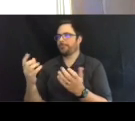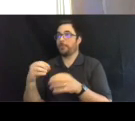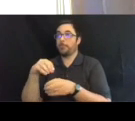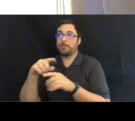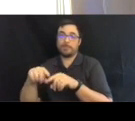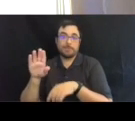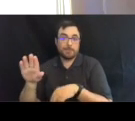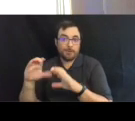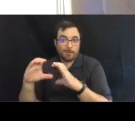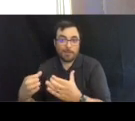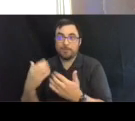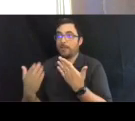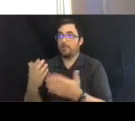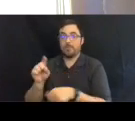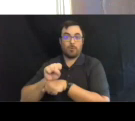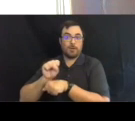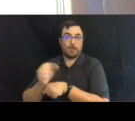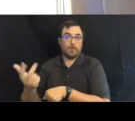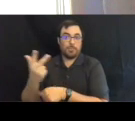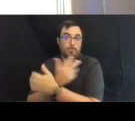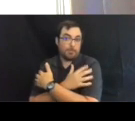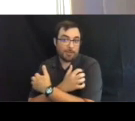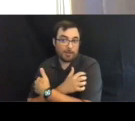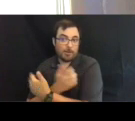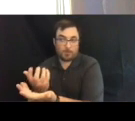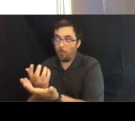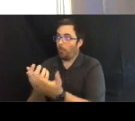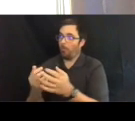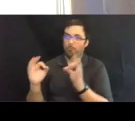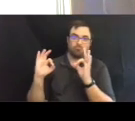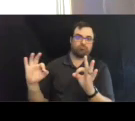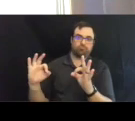also working on Three Bears this week. That's super because then I can